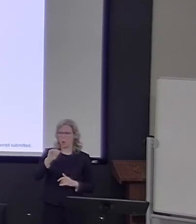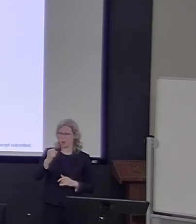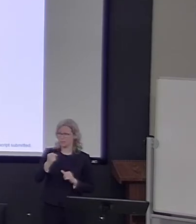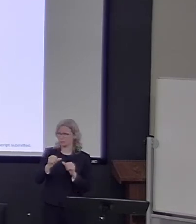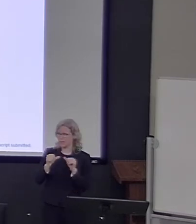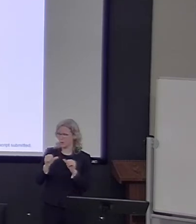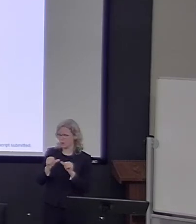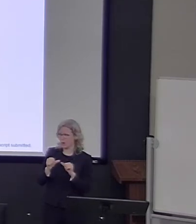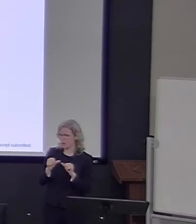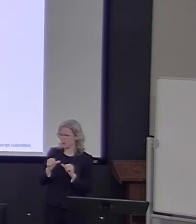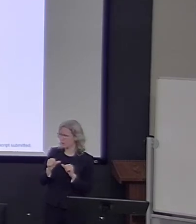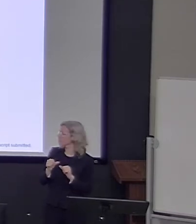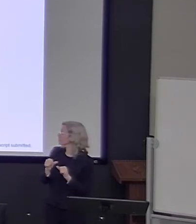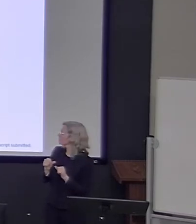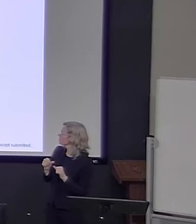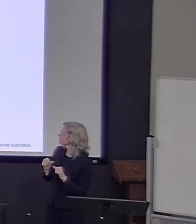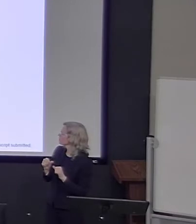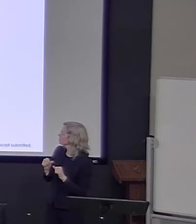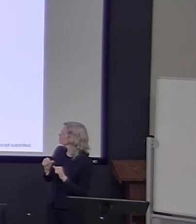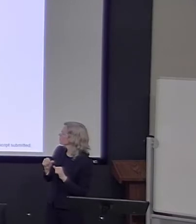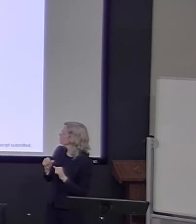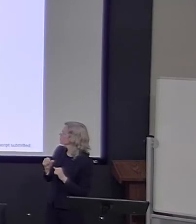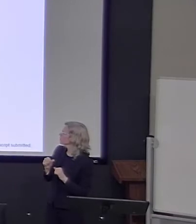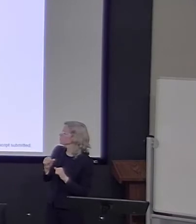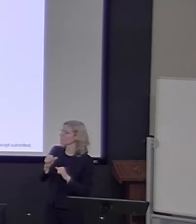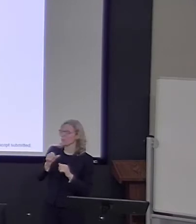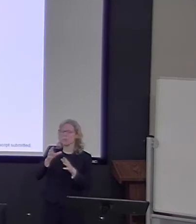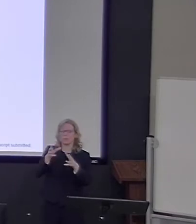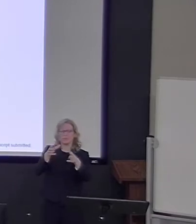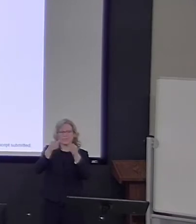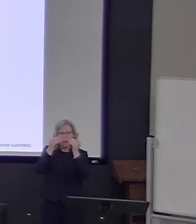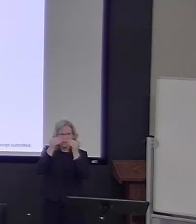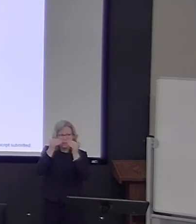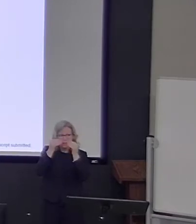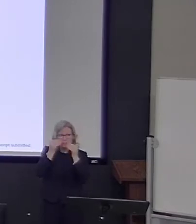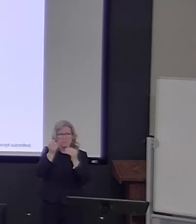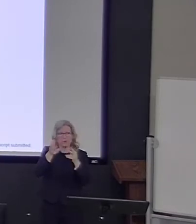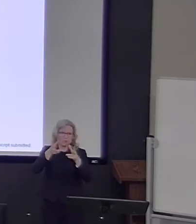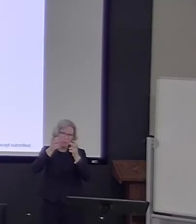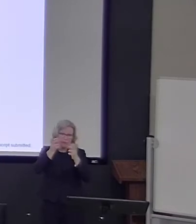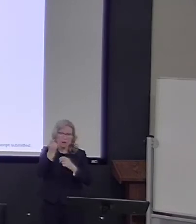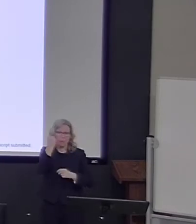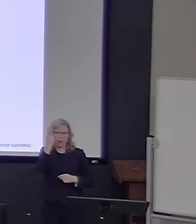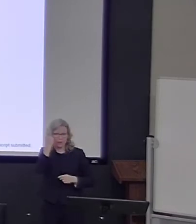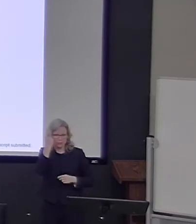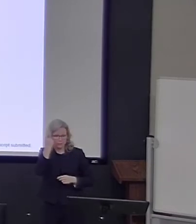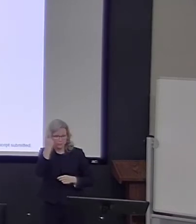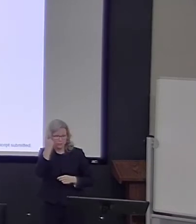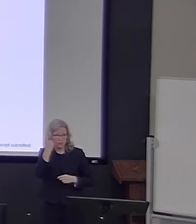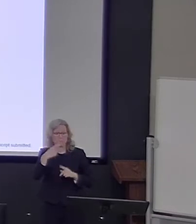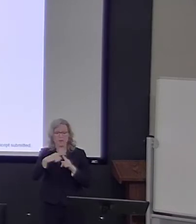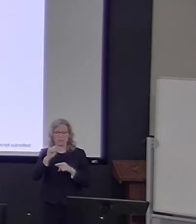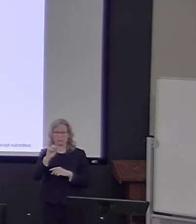The receptive comprehensive part of the language system plus the somatosensory areas.